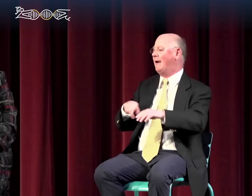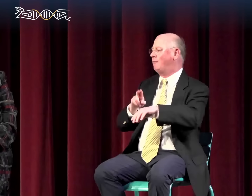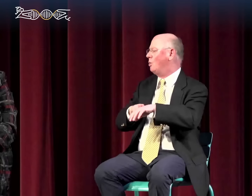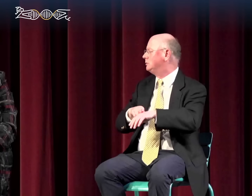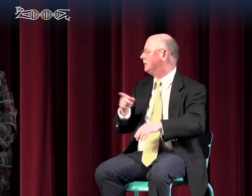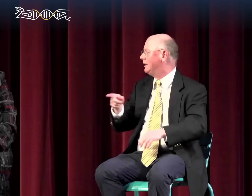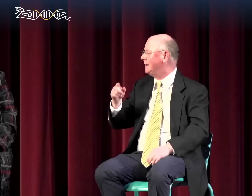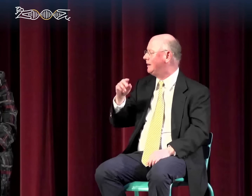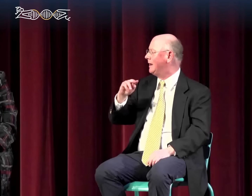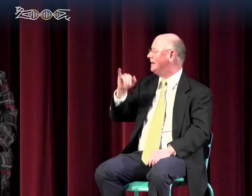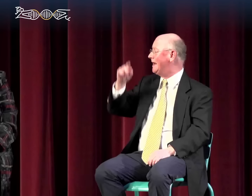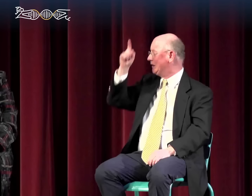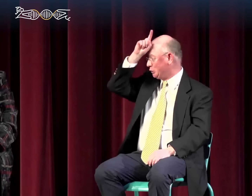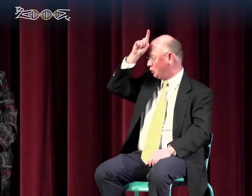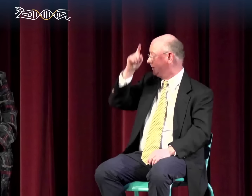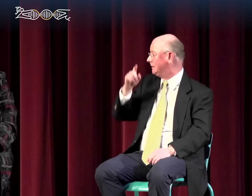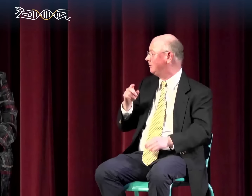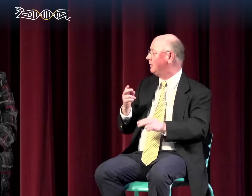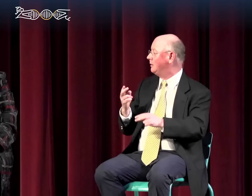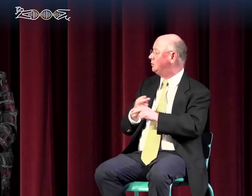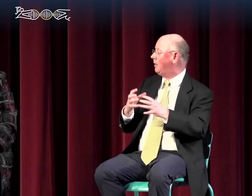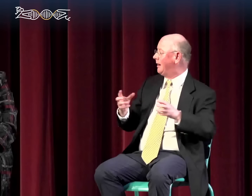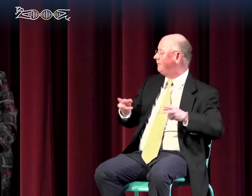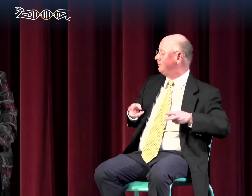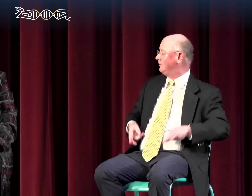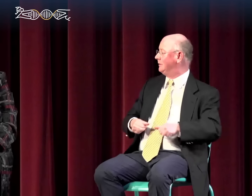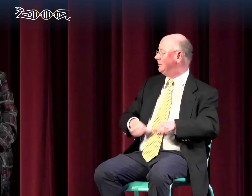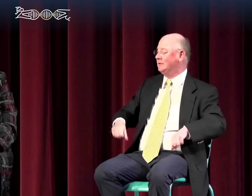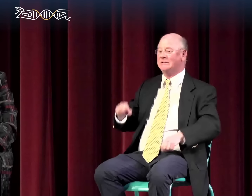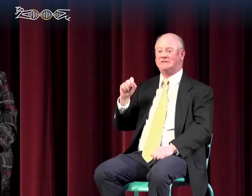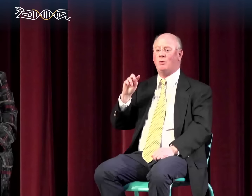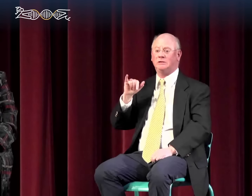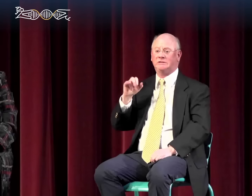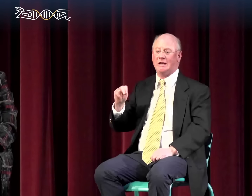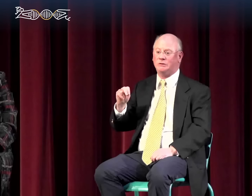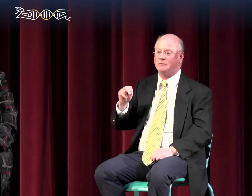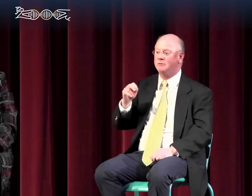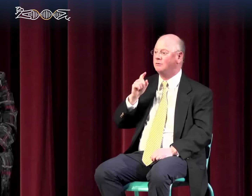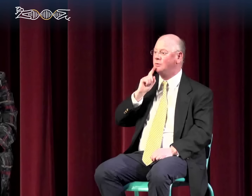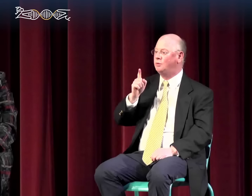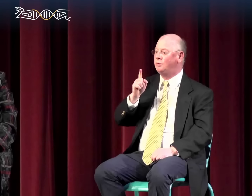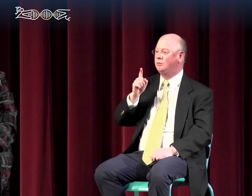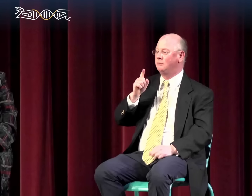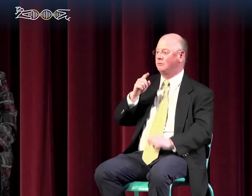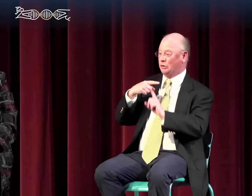Of course, we see examples of Nazi Germany sterilizing vast populations